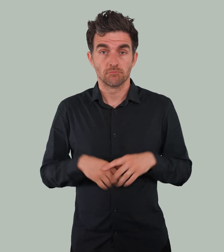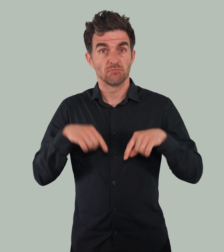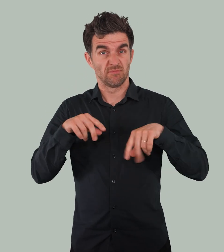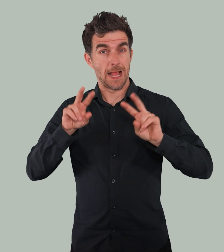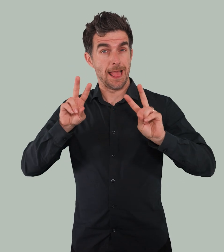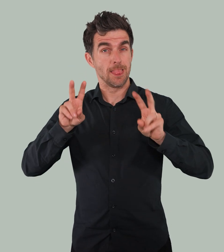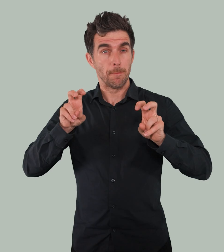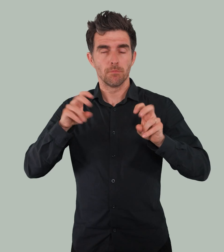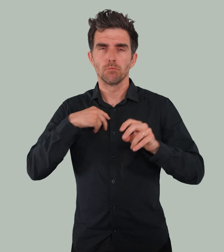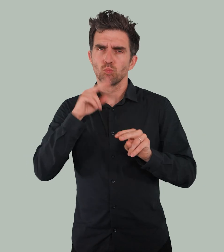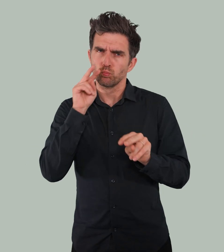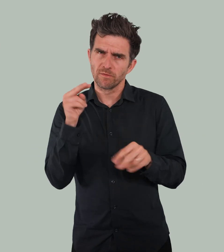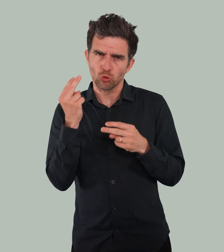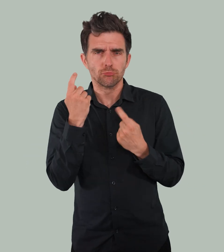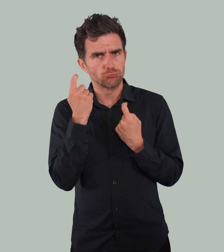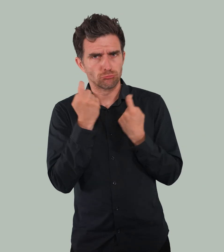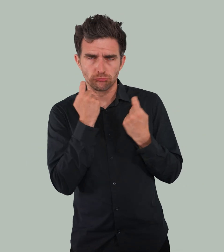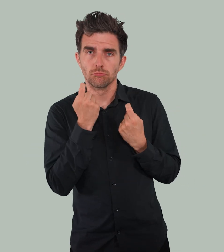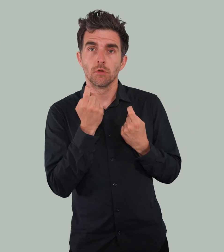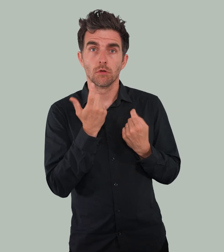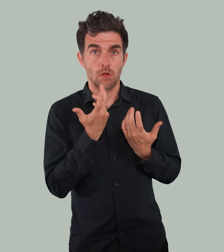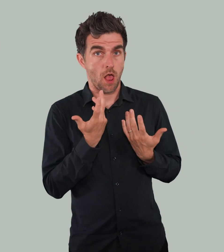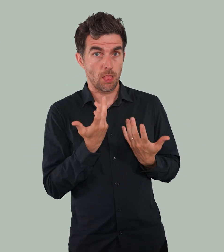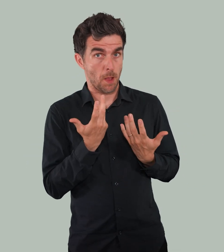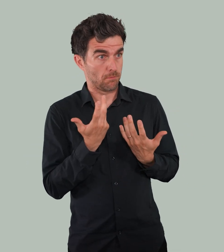Through this theme the Review will consider the current